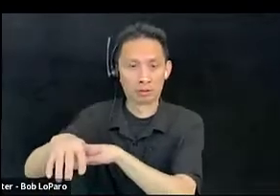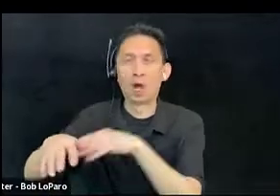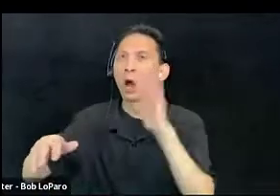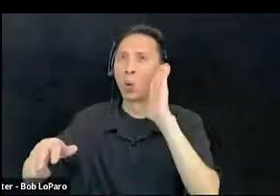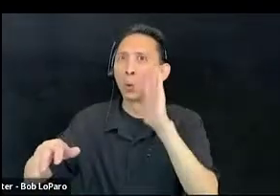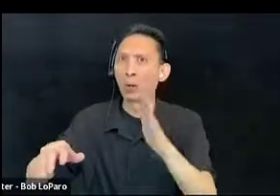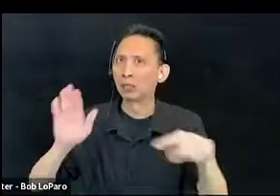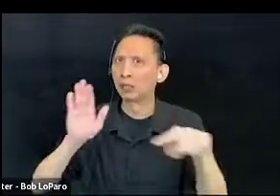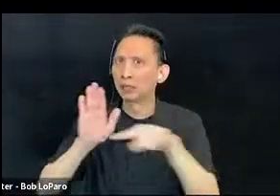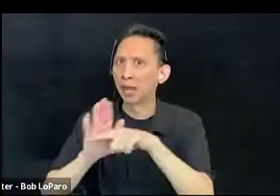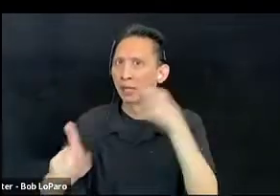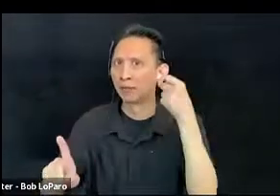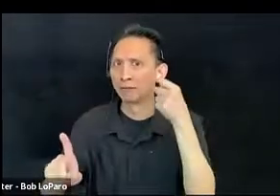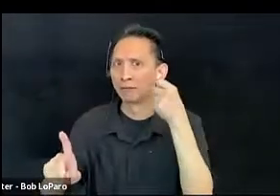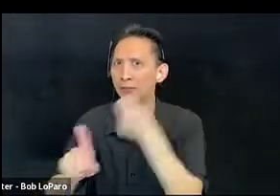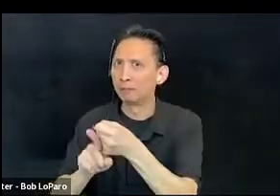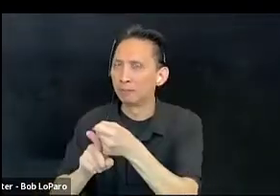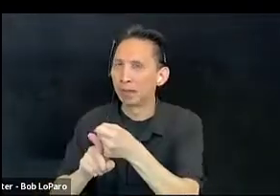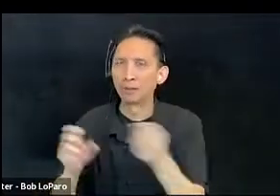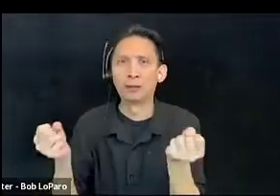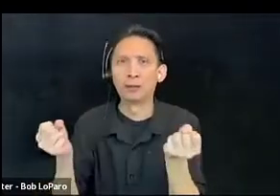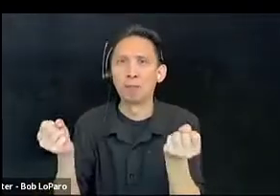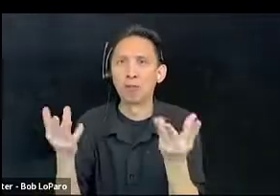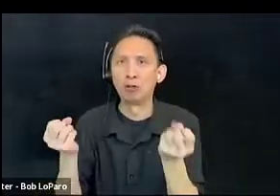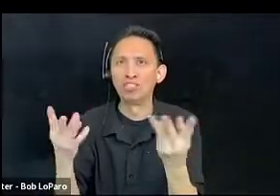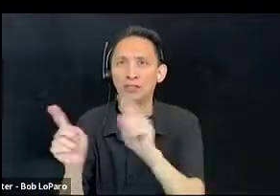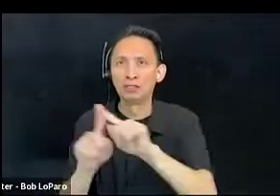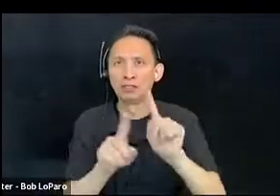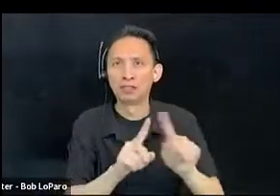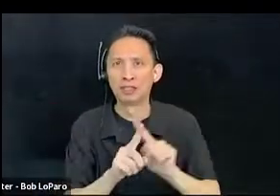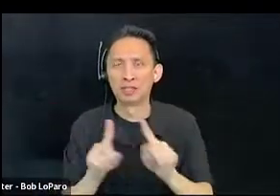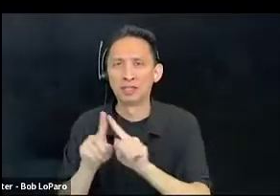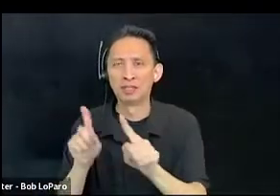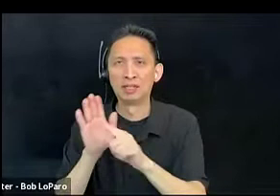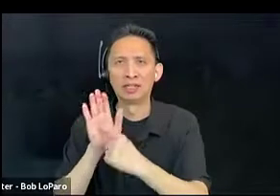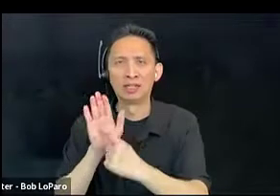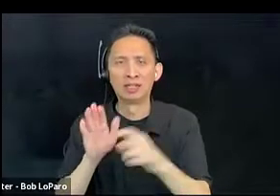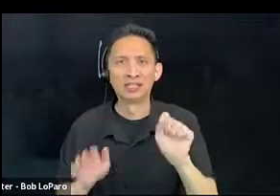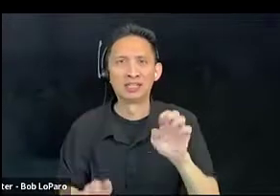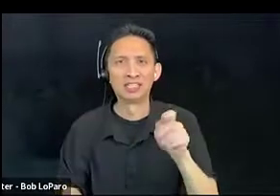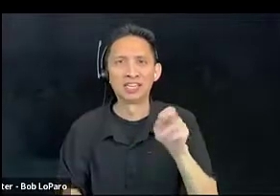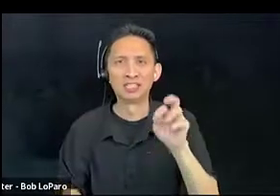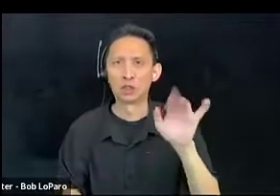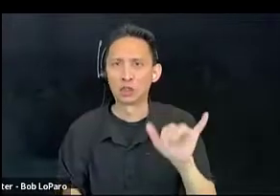When you're in tactile contact with a student, aren't you increasing their multisensory complexity?